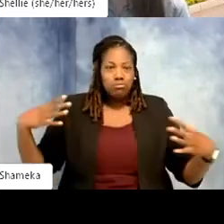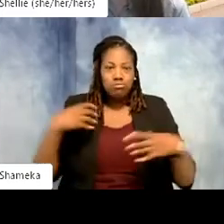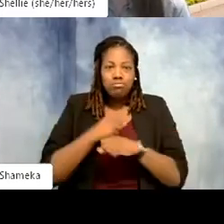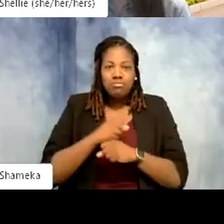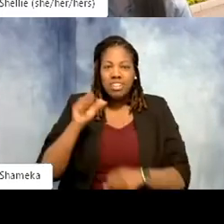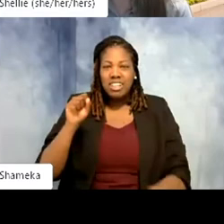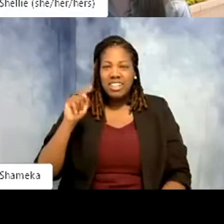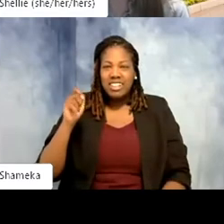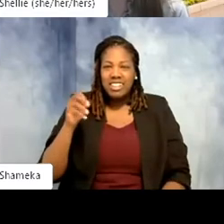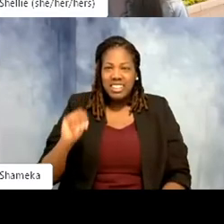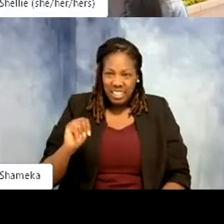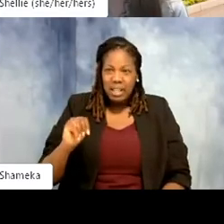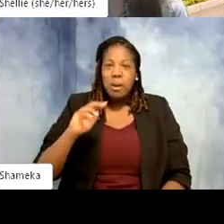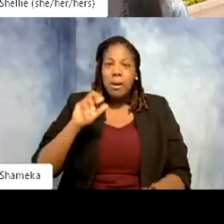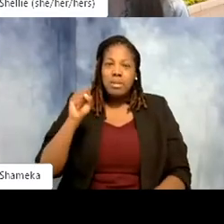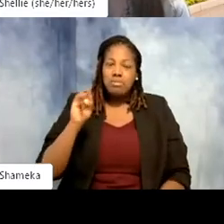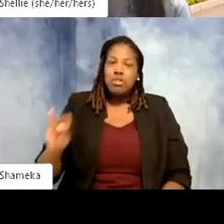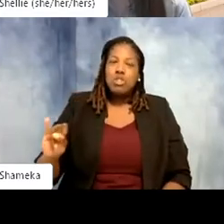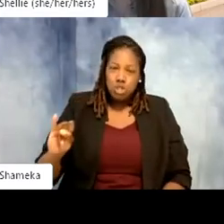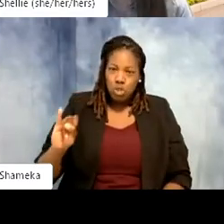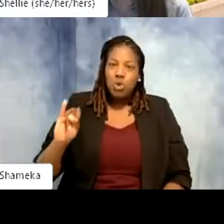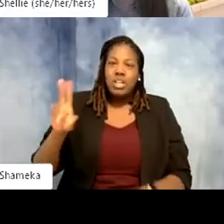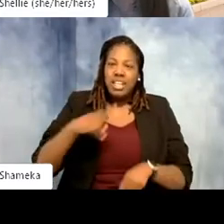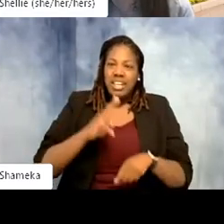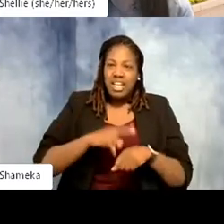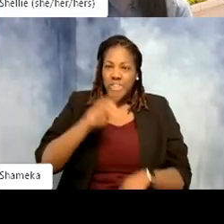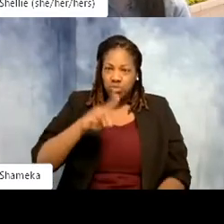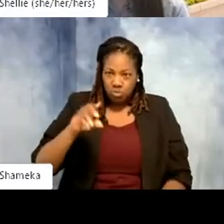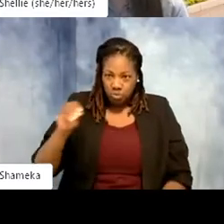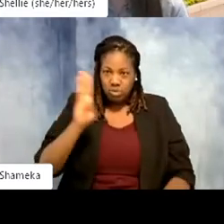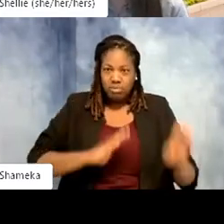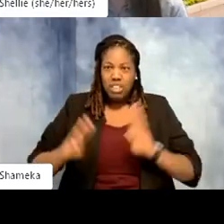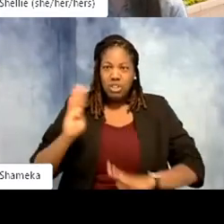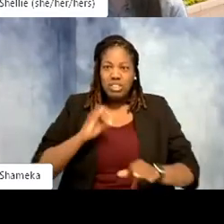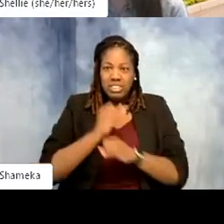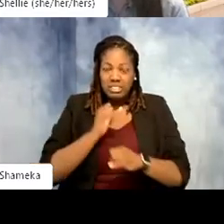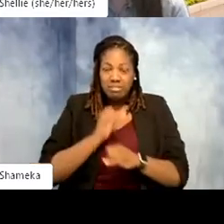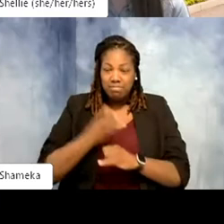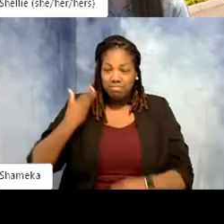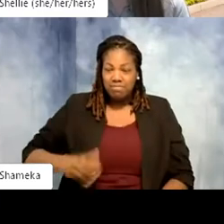Conservation Biology Institute. My name is Shellie, my pronouns are she/her/hers and I'll be your host